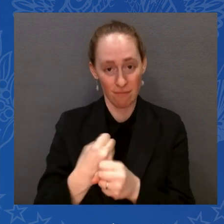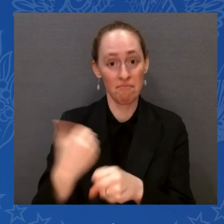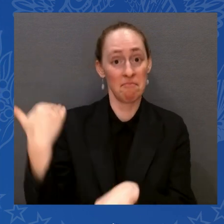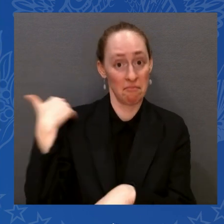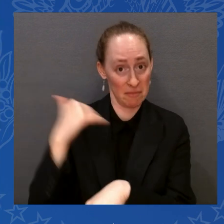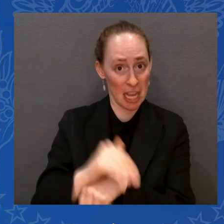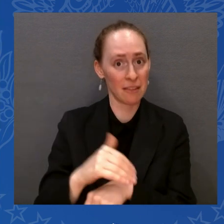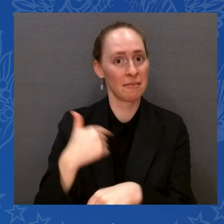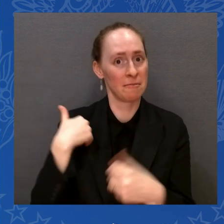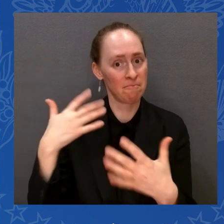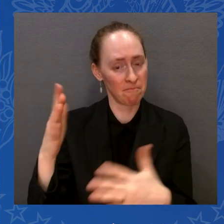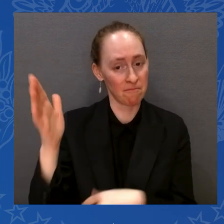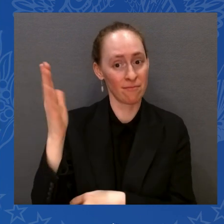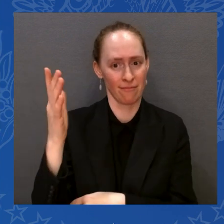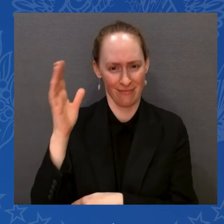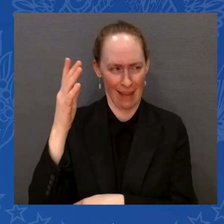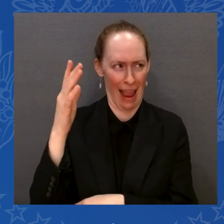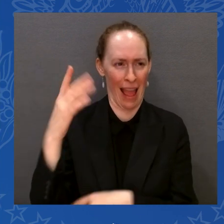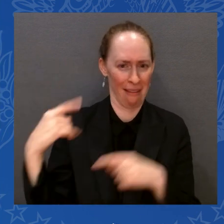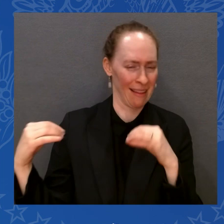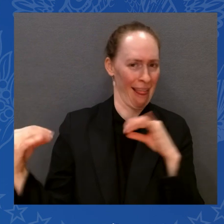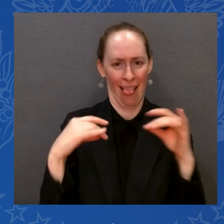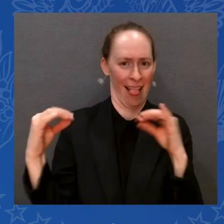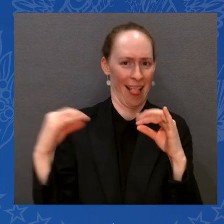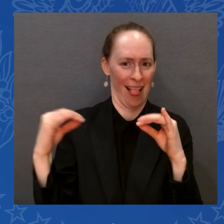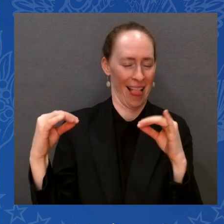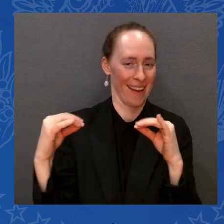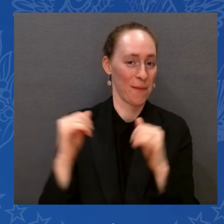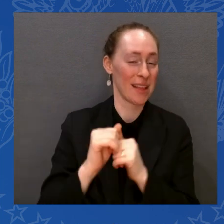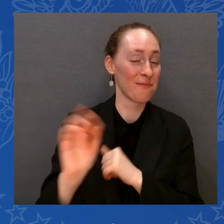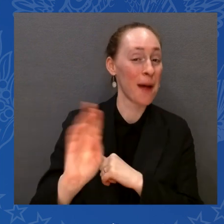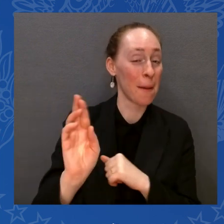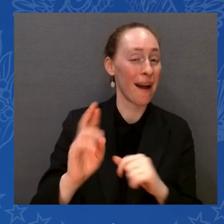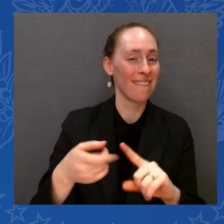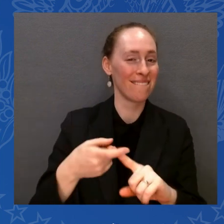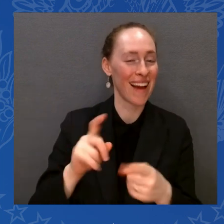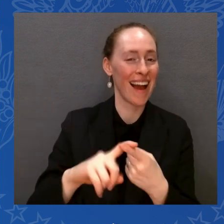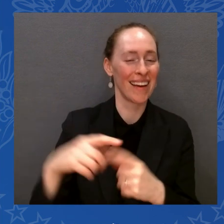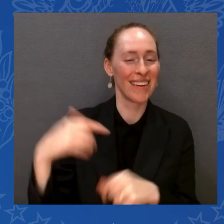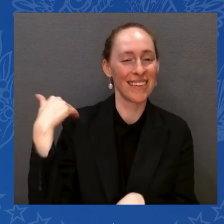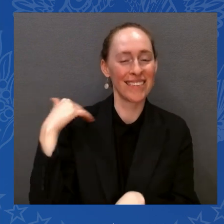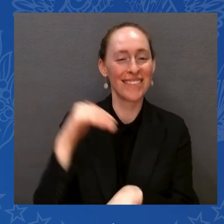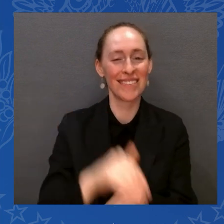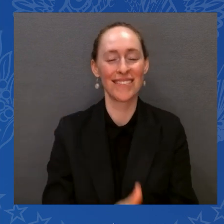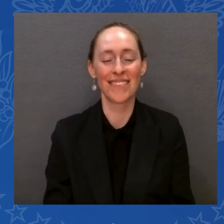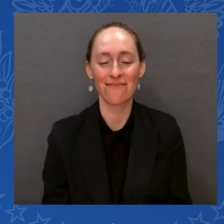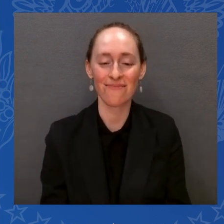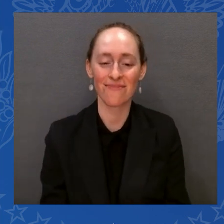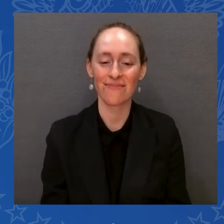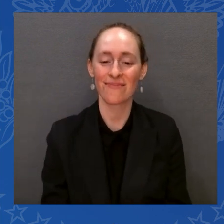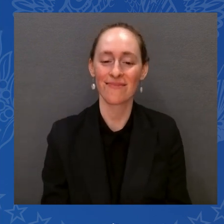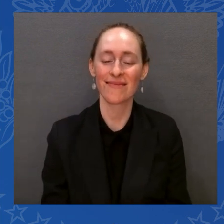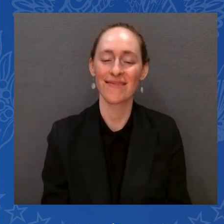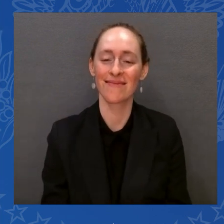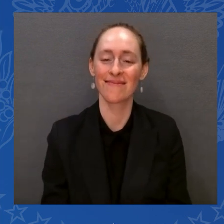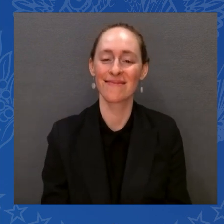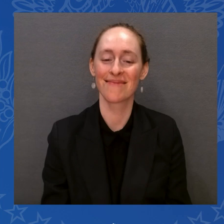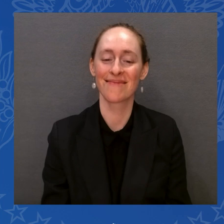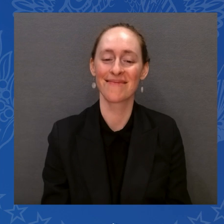My Republicans friends, they seemed shocked --